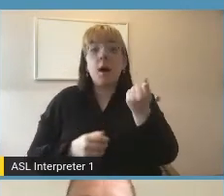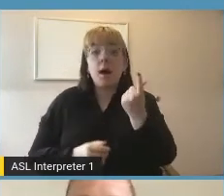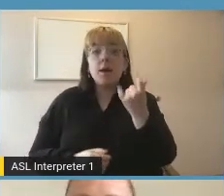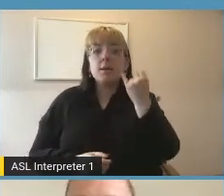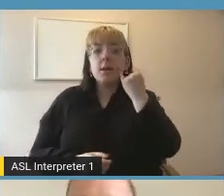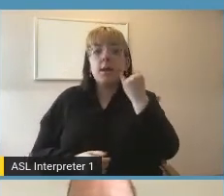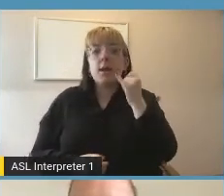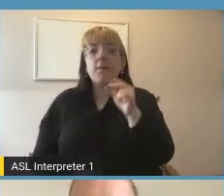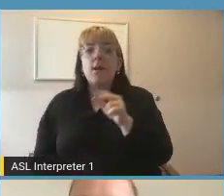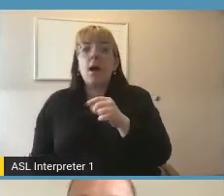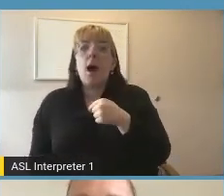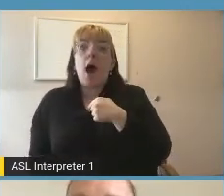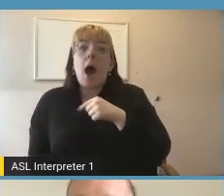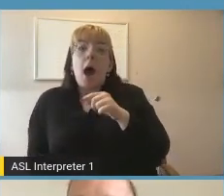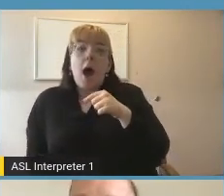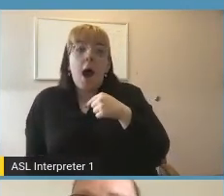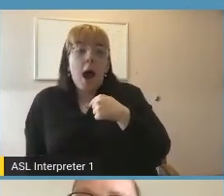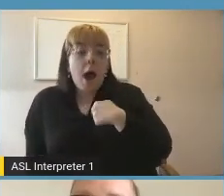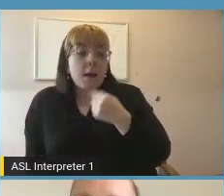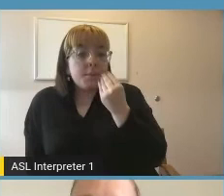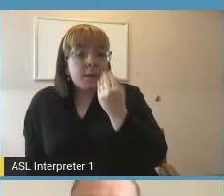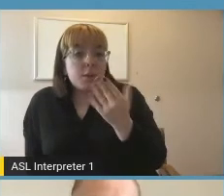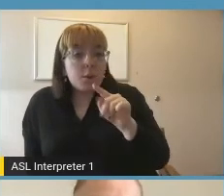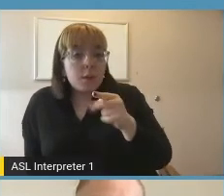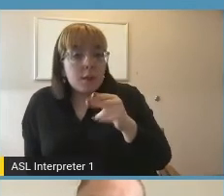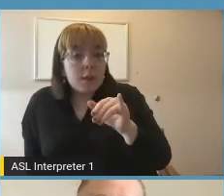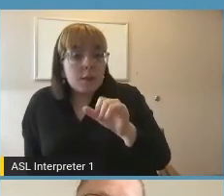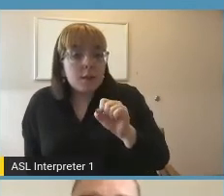I am telling you this and I want you to know that I didn't come up with this idea this